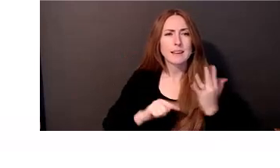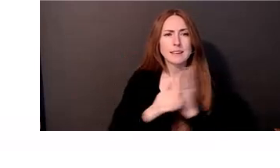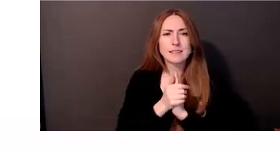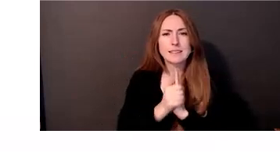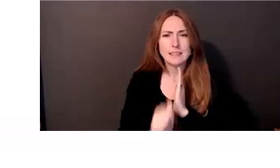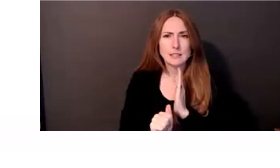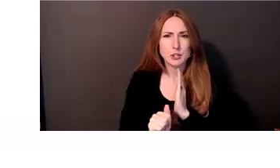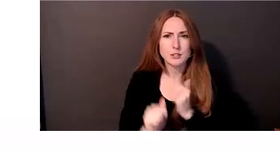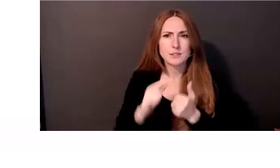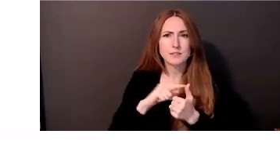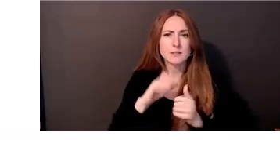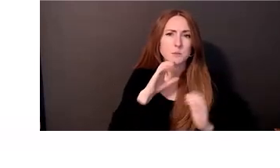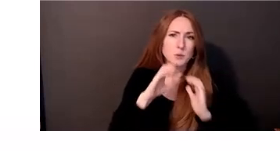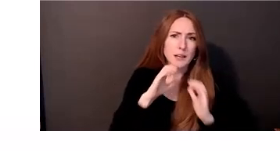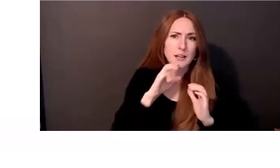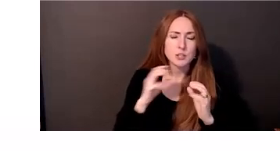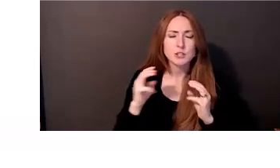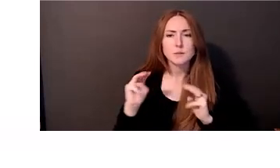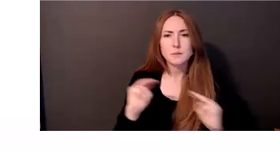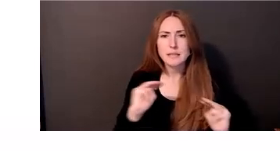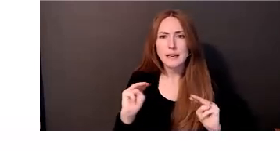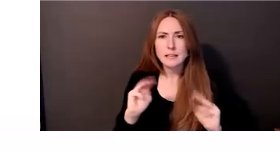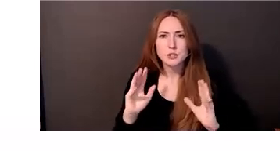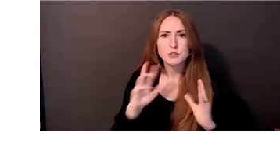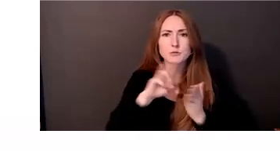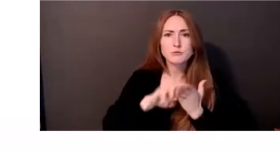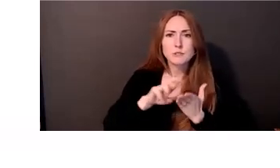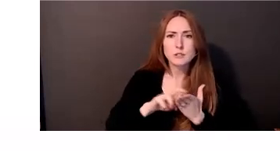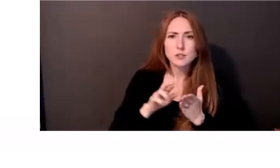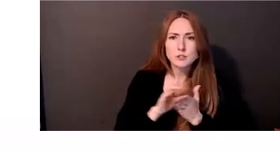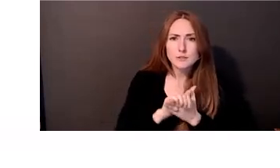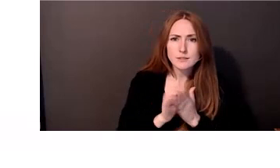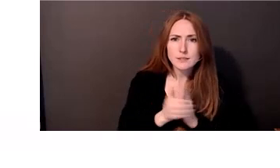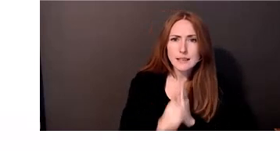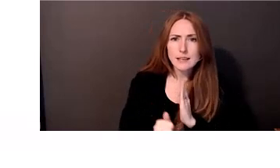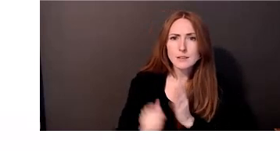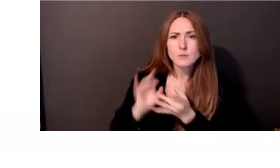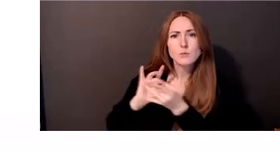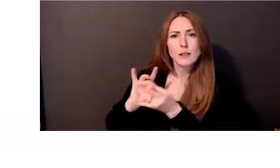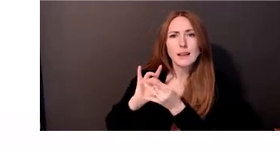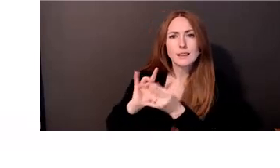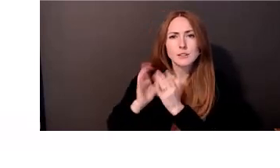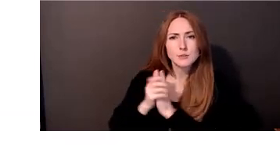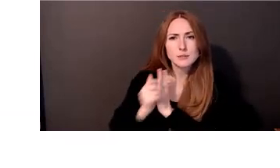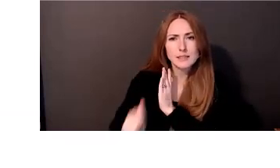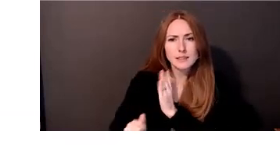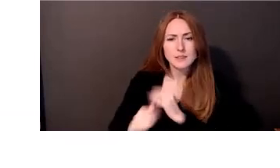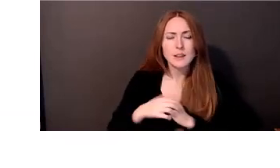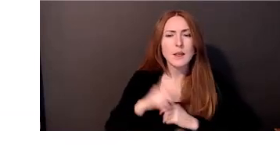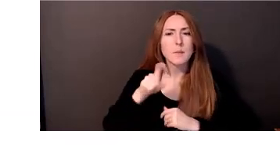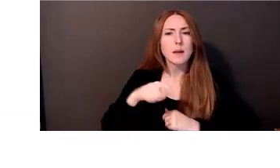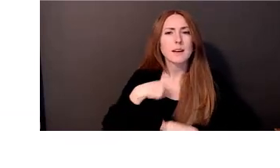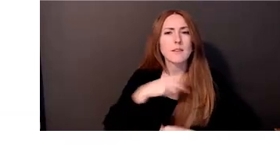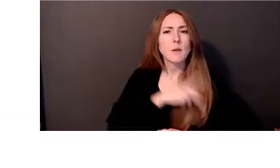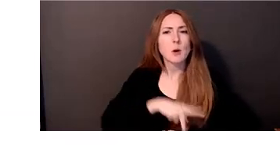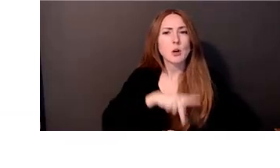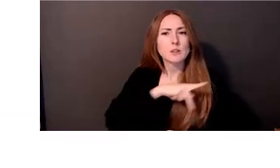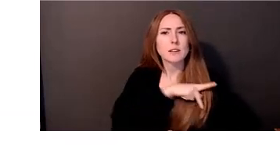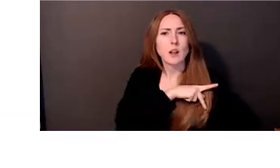and mediation, and research skills, and interpersonal skills. They need to have these personal attributes, like motivation,